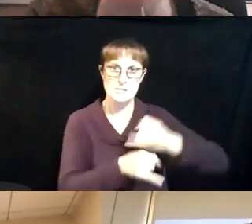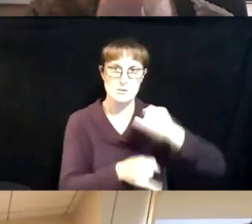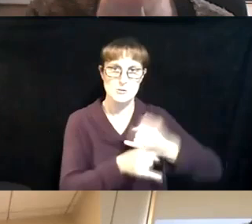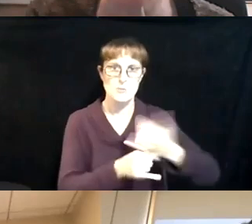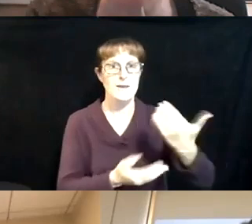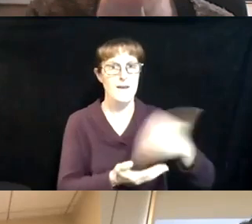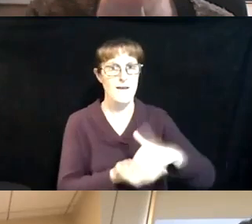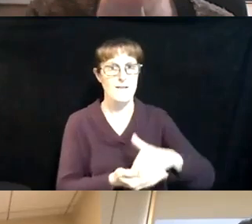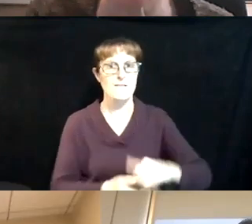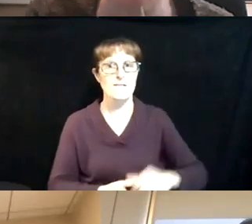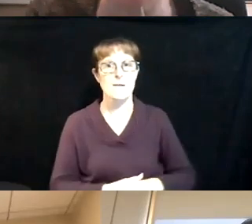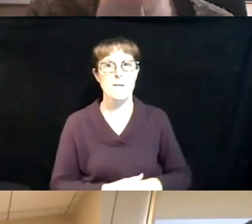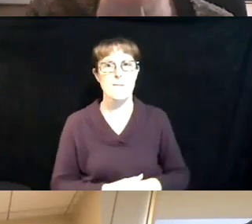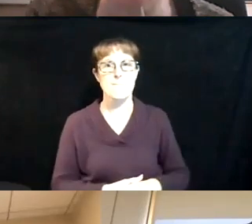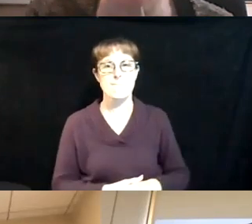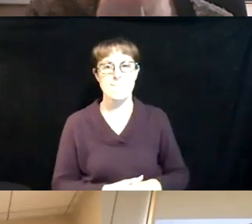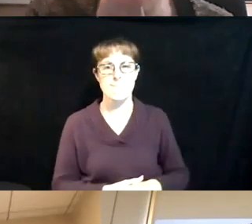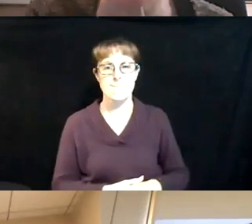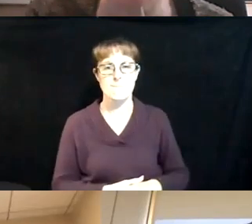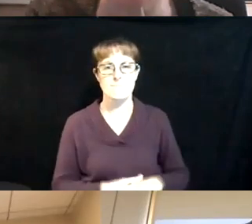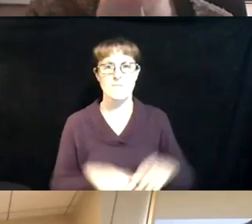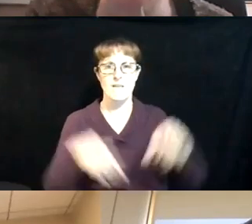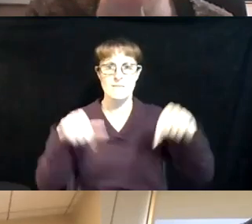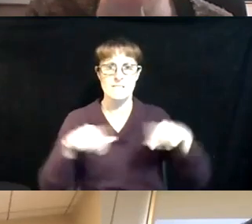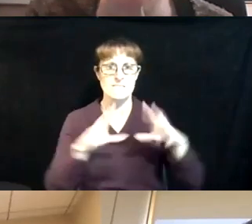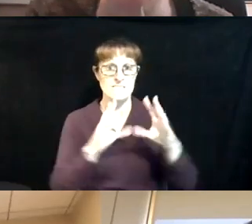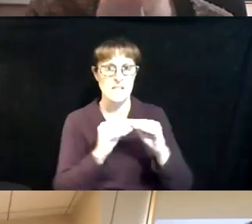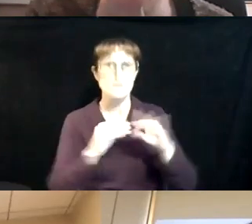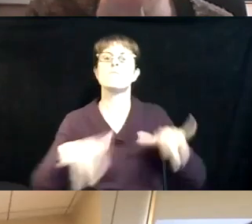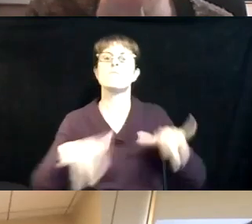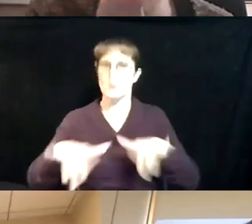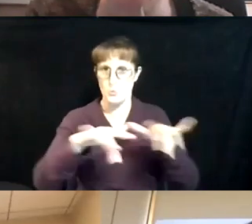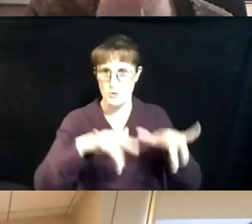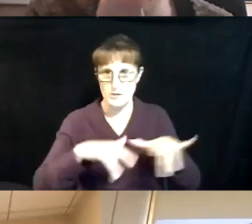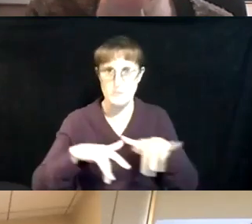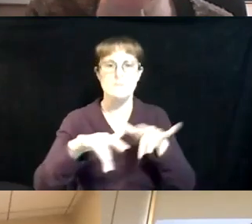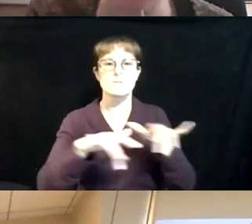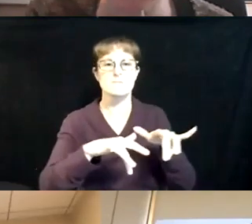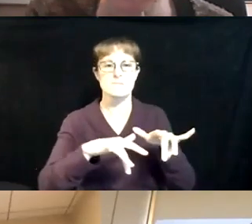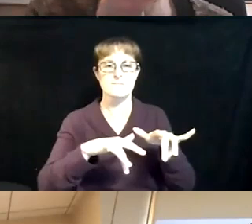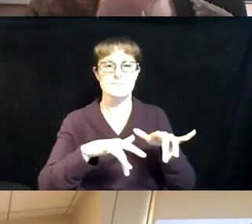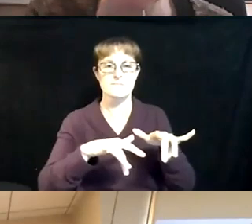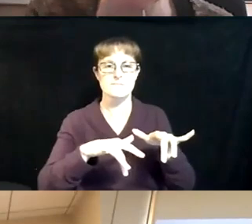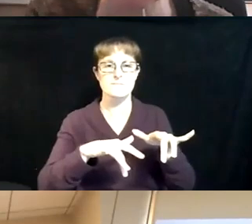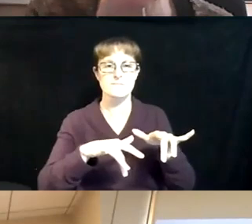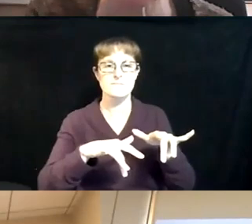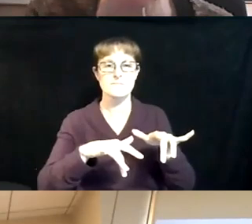this session has been recorded and will be sent to everybody.